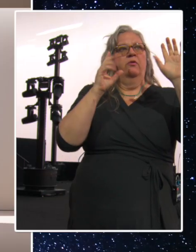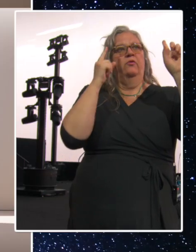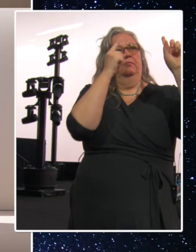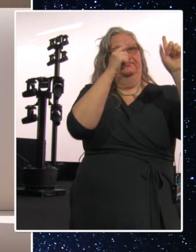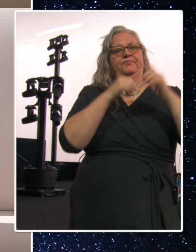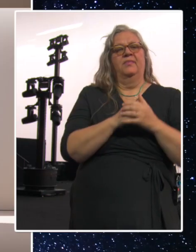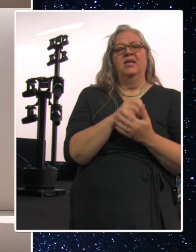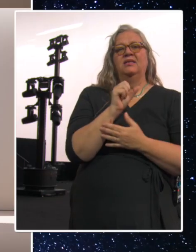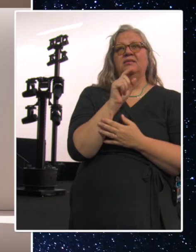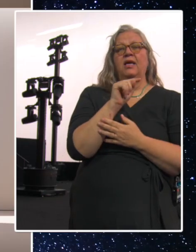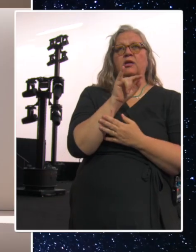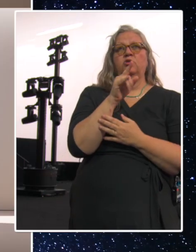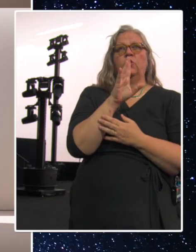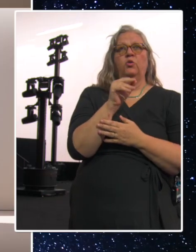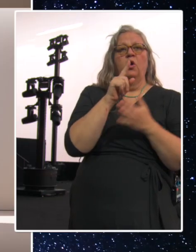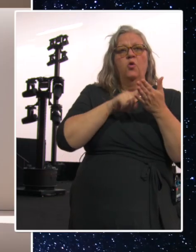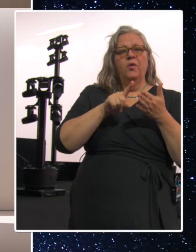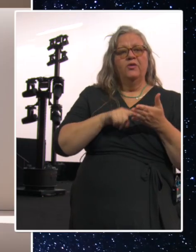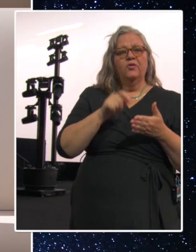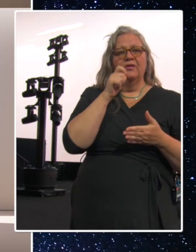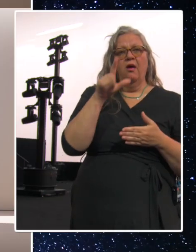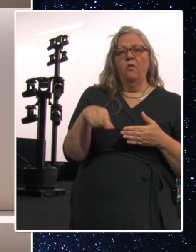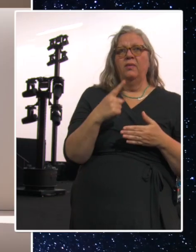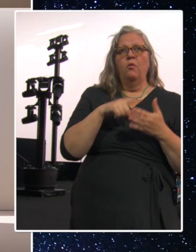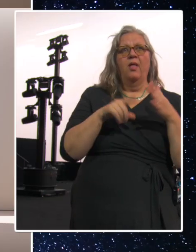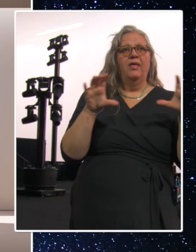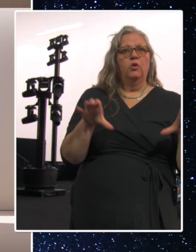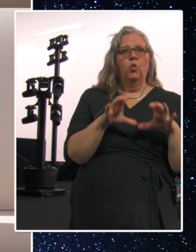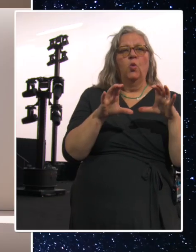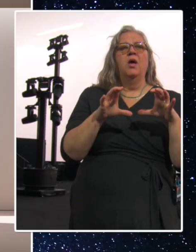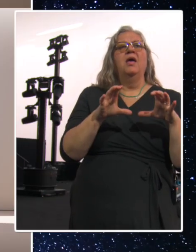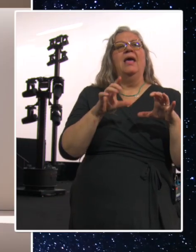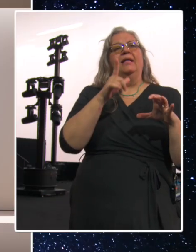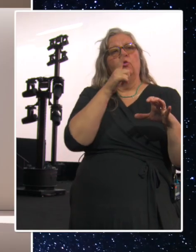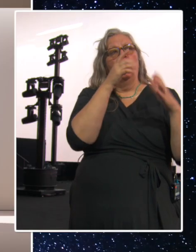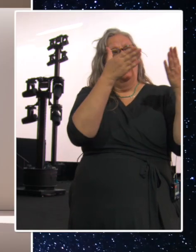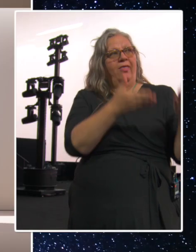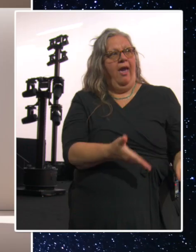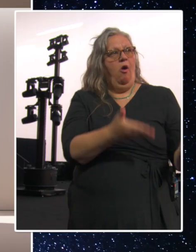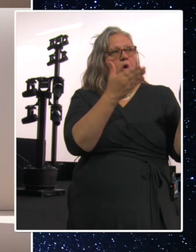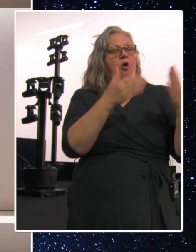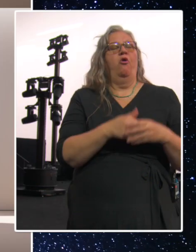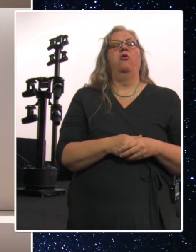For St. Jude, research isn't just what they do, it's who they are.